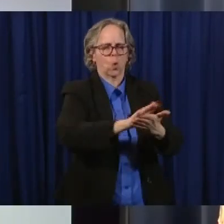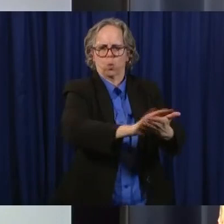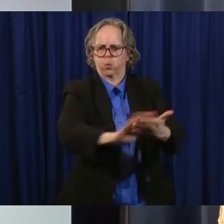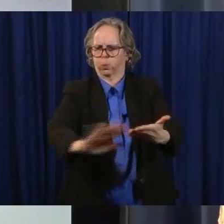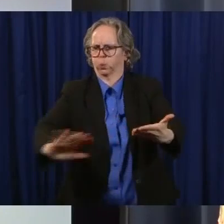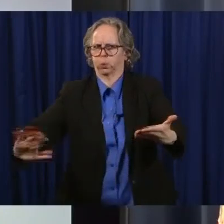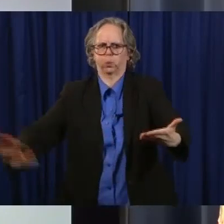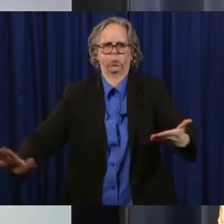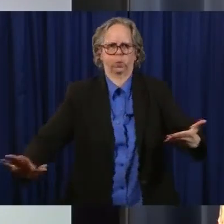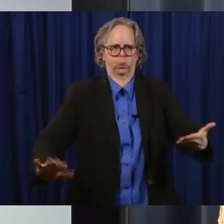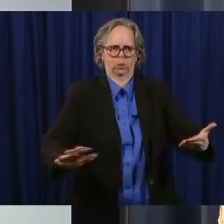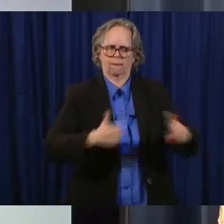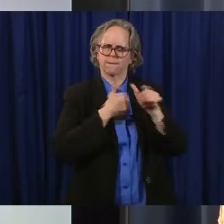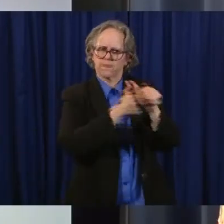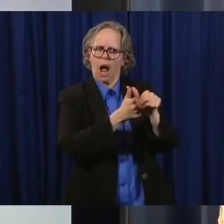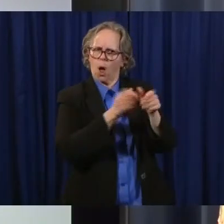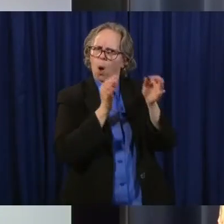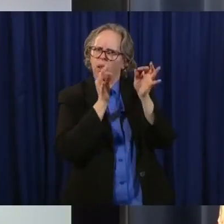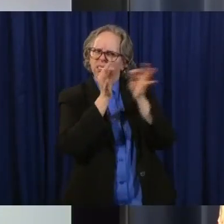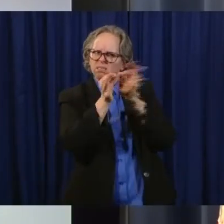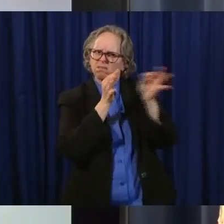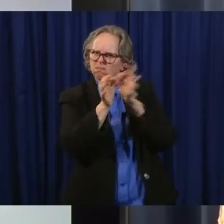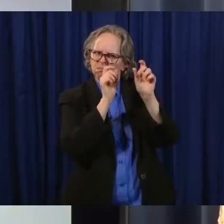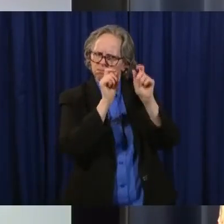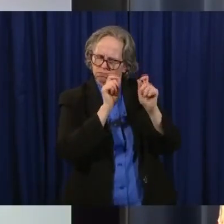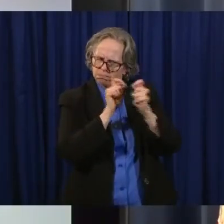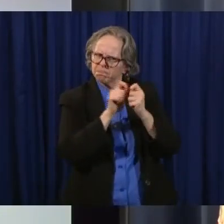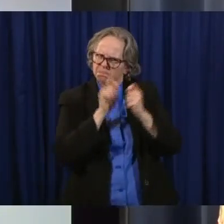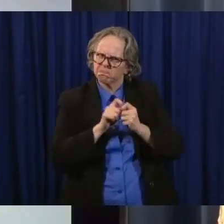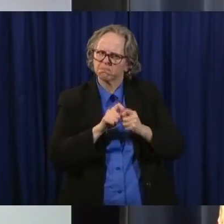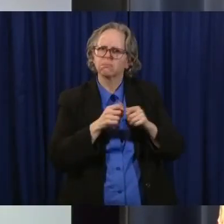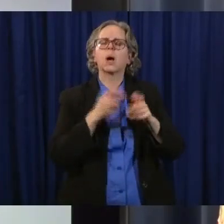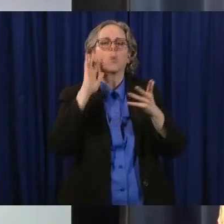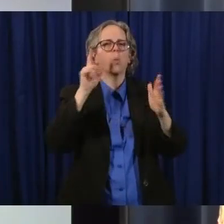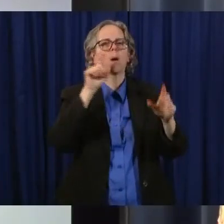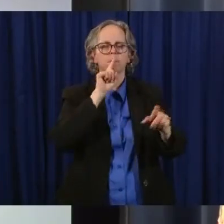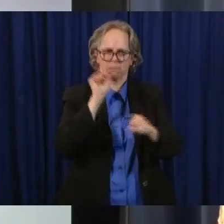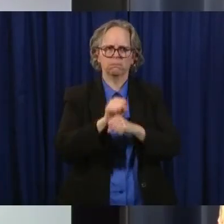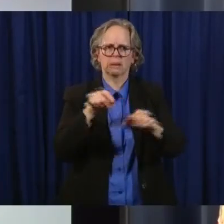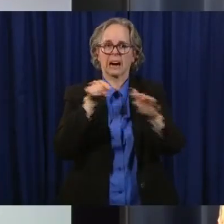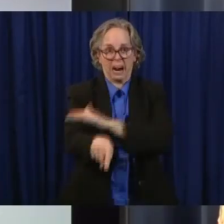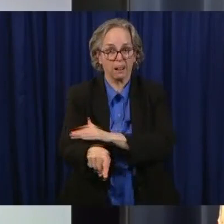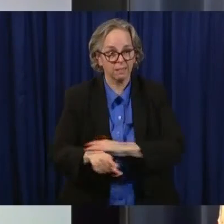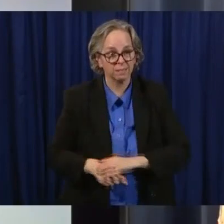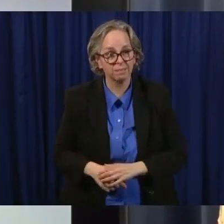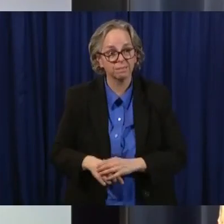WIPE THE SURFACE DOWN AND YOU'RE GOING TO GET THAT LOG REDUCTION ON THAT WIPE IF YOU